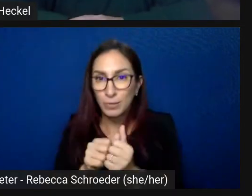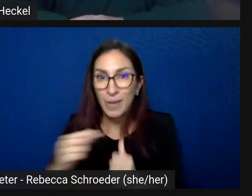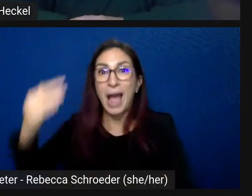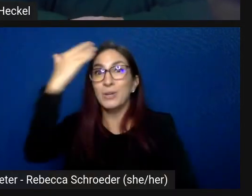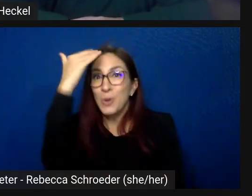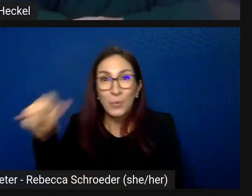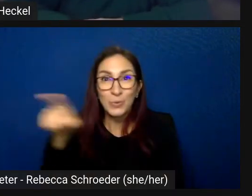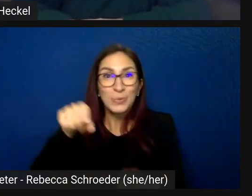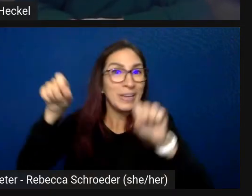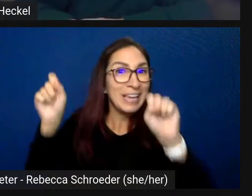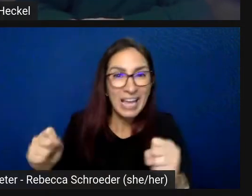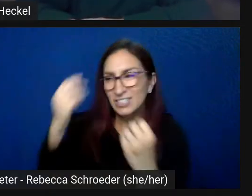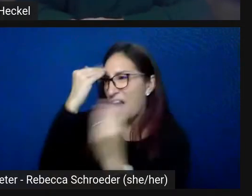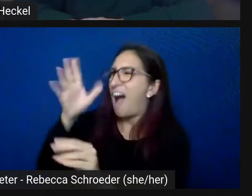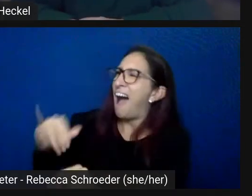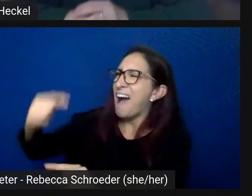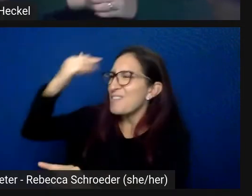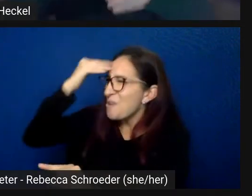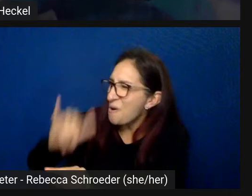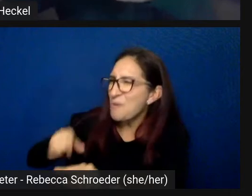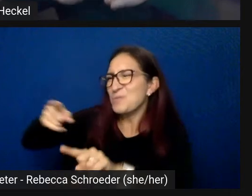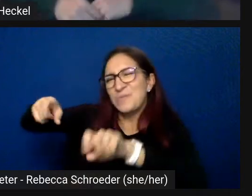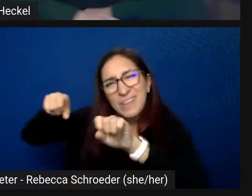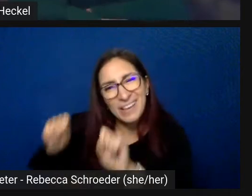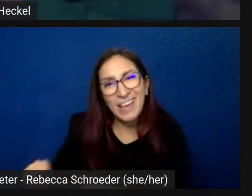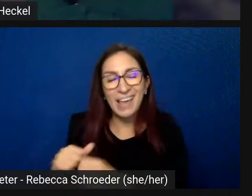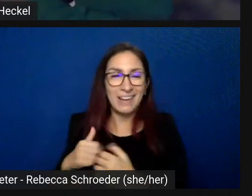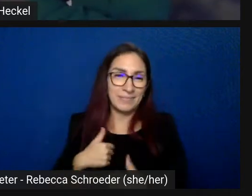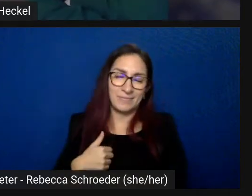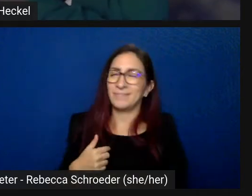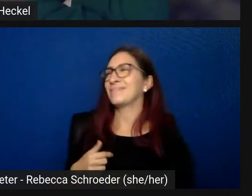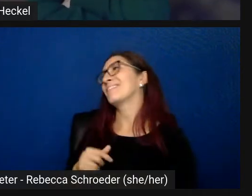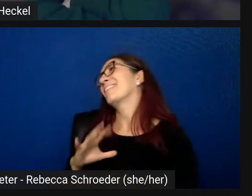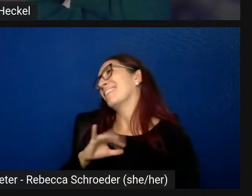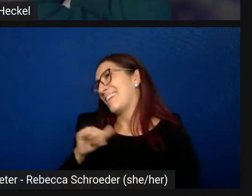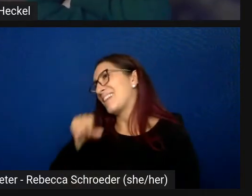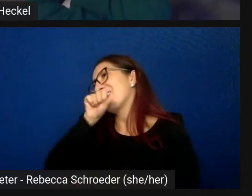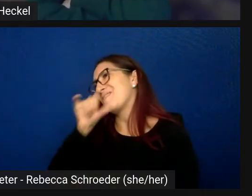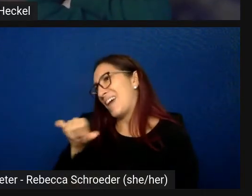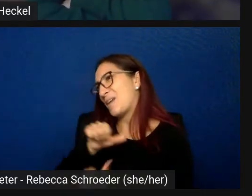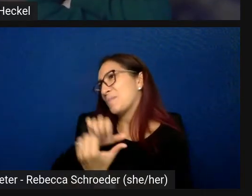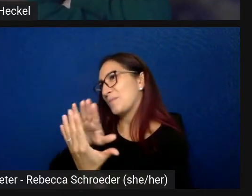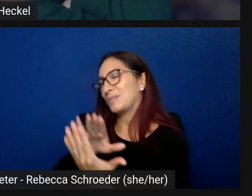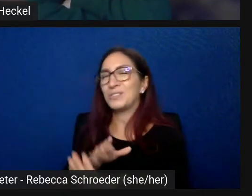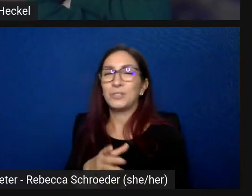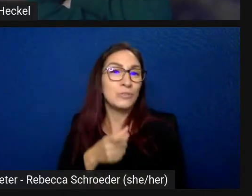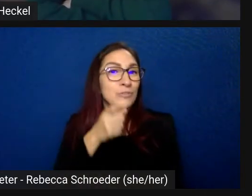I love that approach You can try it a little bit going there, and that can work in your favor a bit.